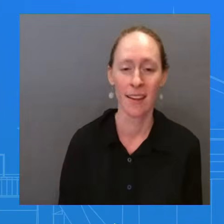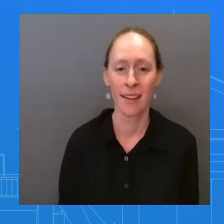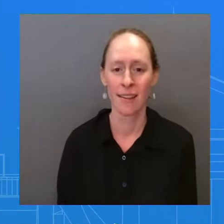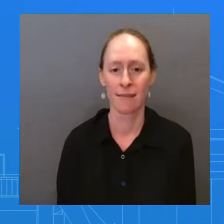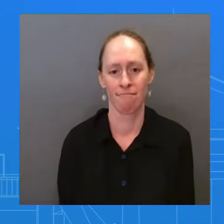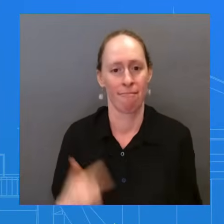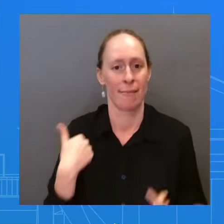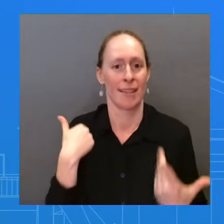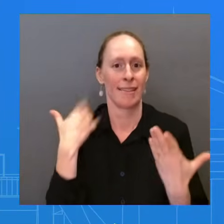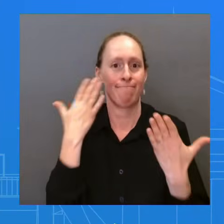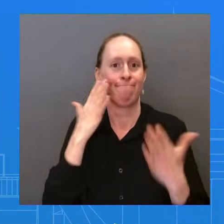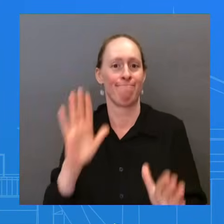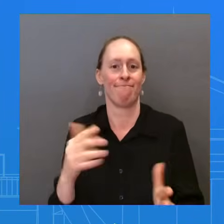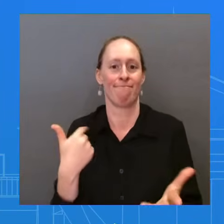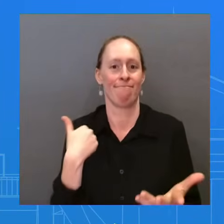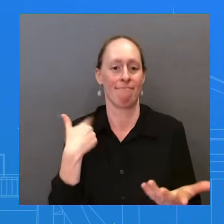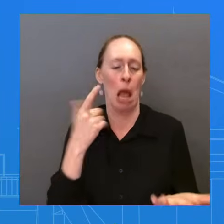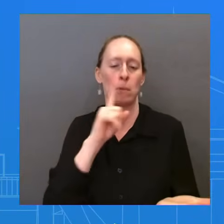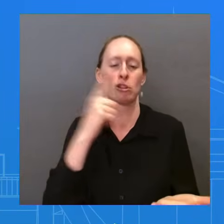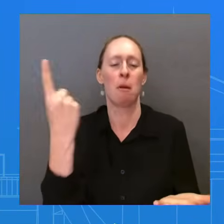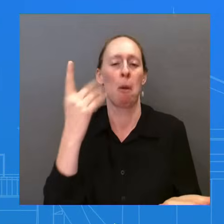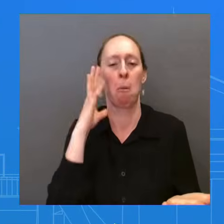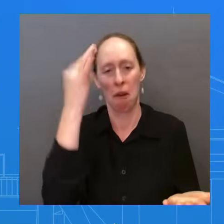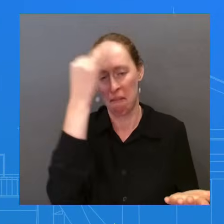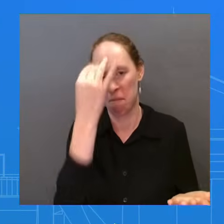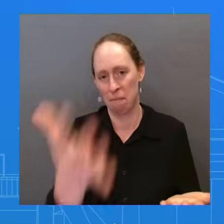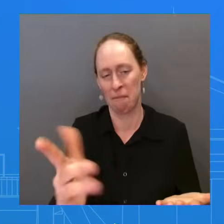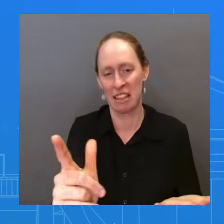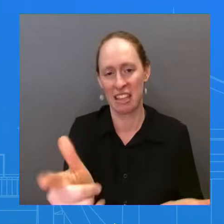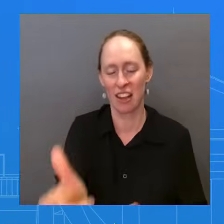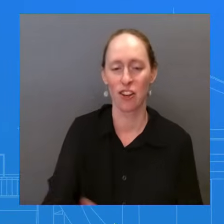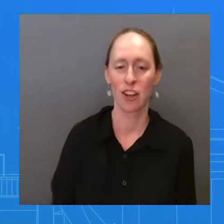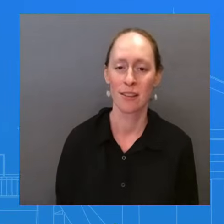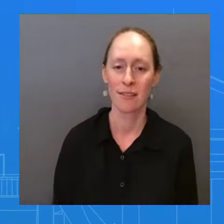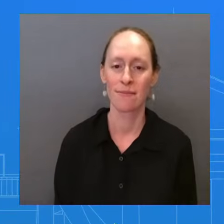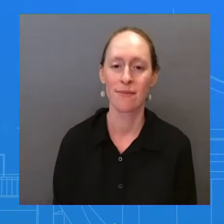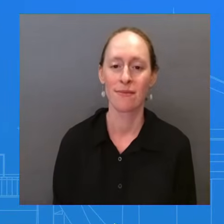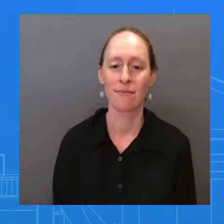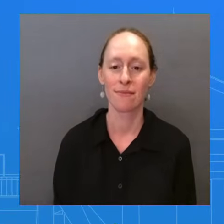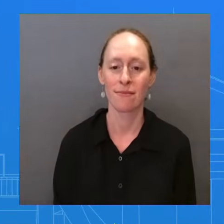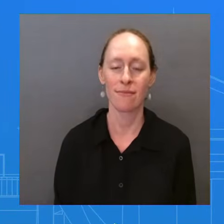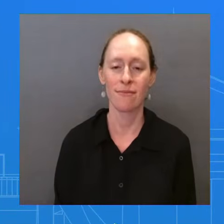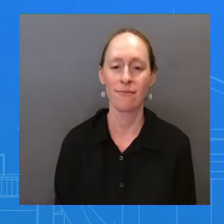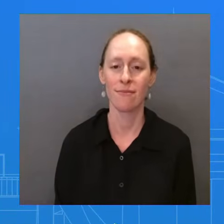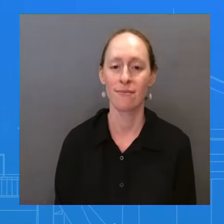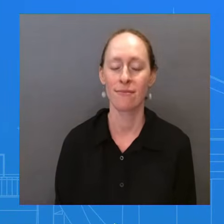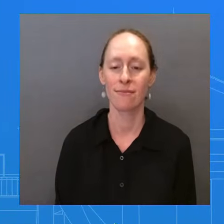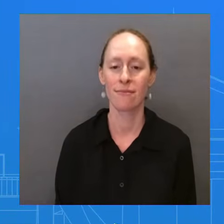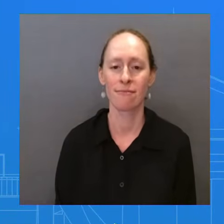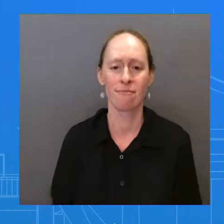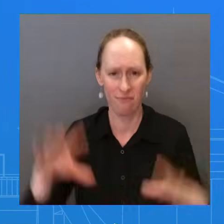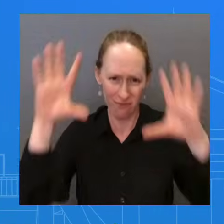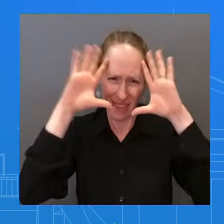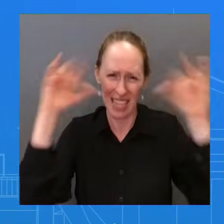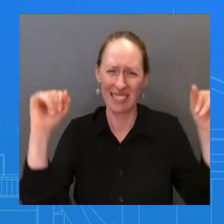And the President has been long supportive of providing F-16s to Turkey